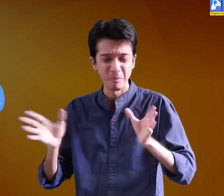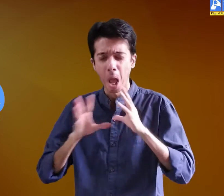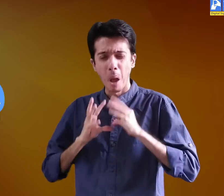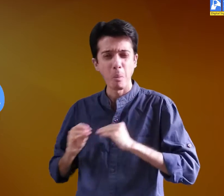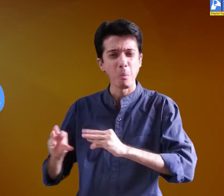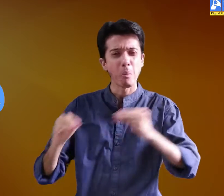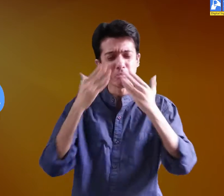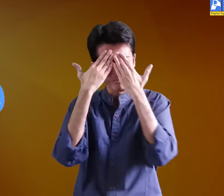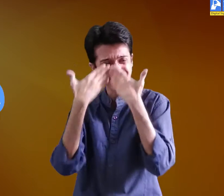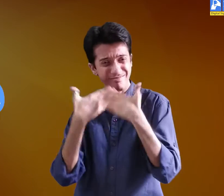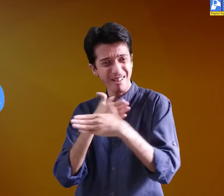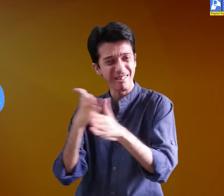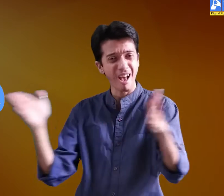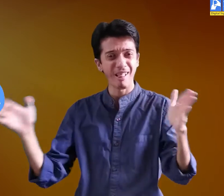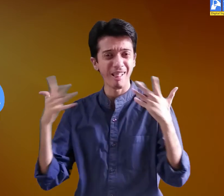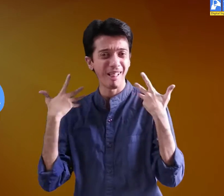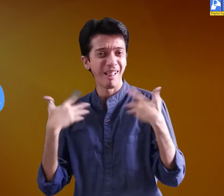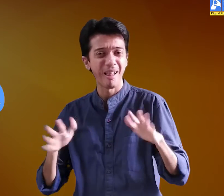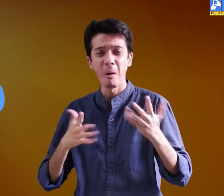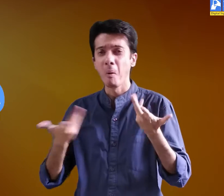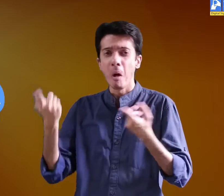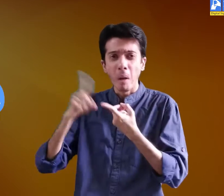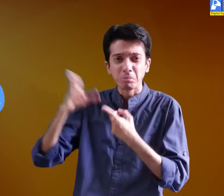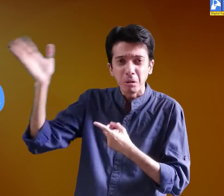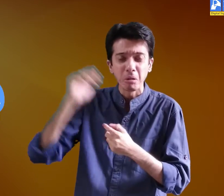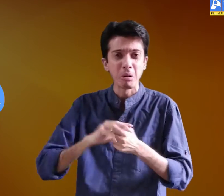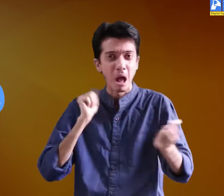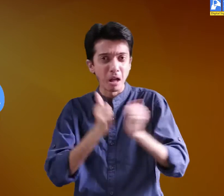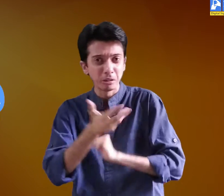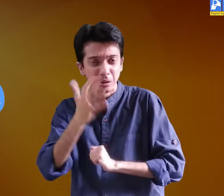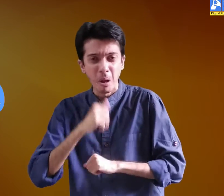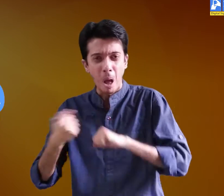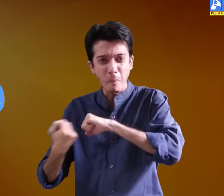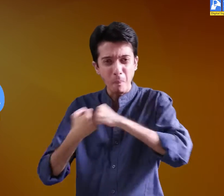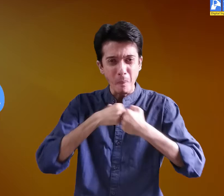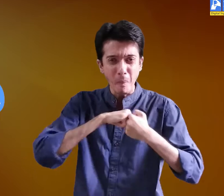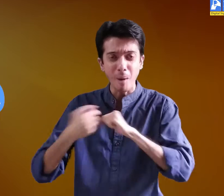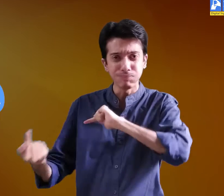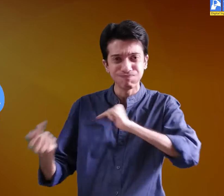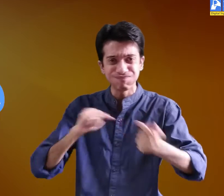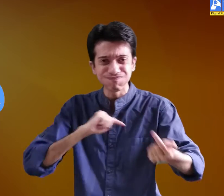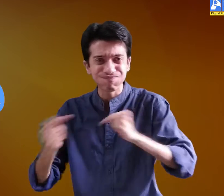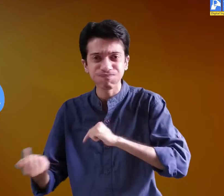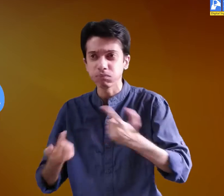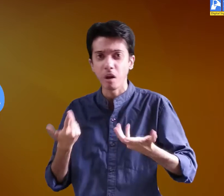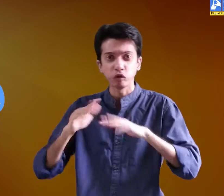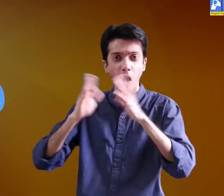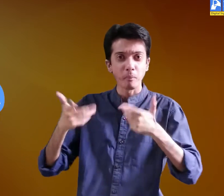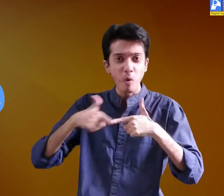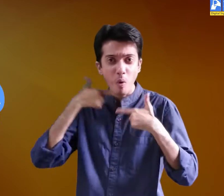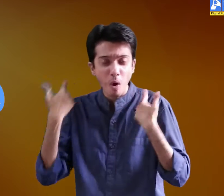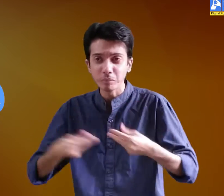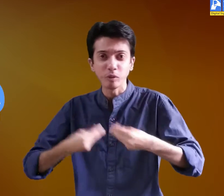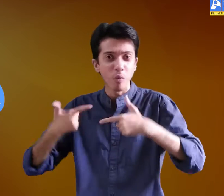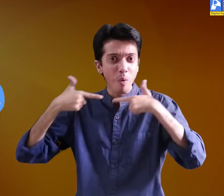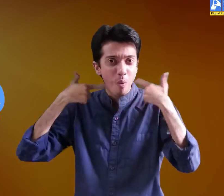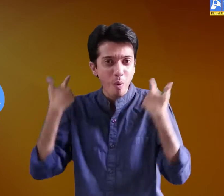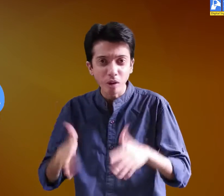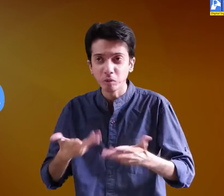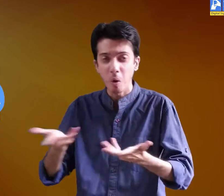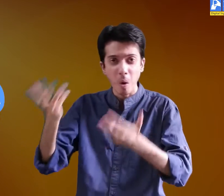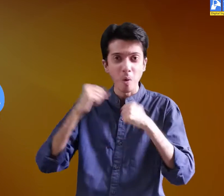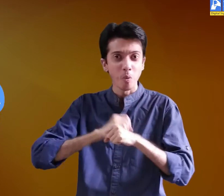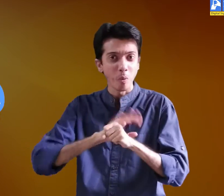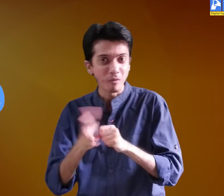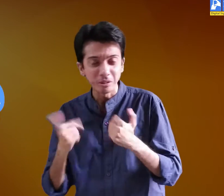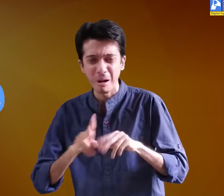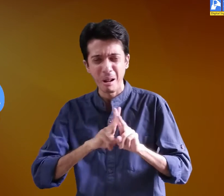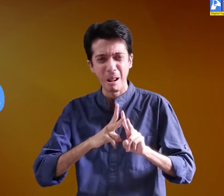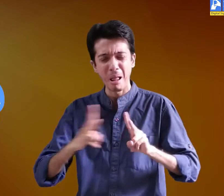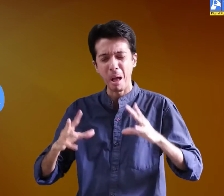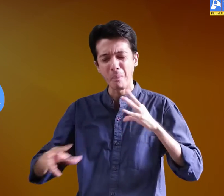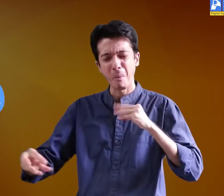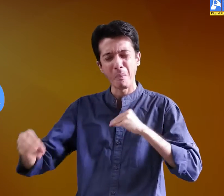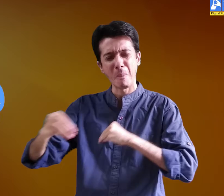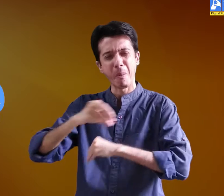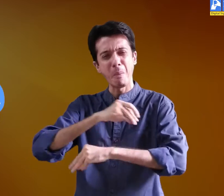They talk to their child naturally without putting efforts. In front of their child they talk about incidents happening around about economy, pandemic